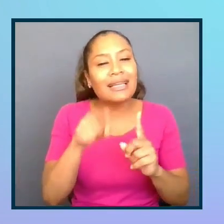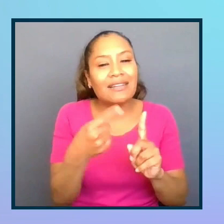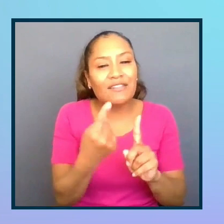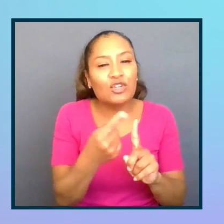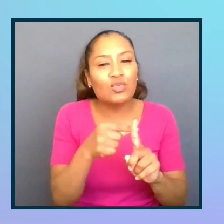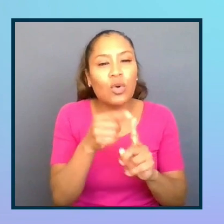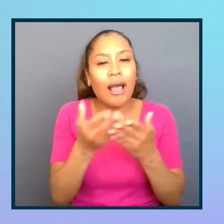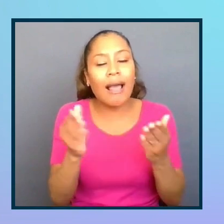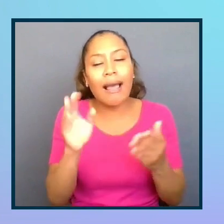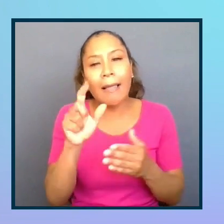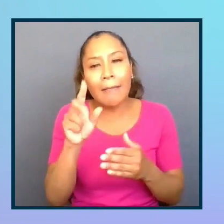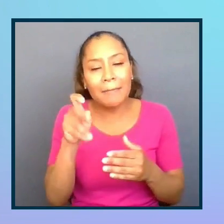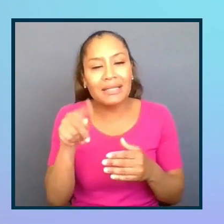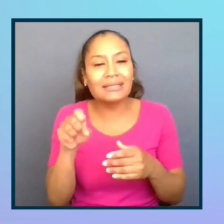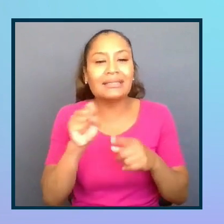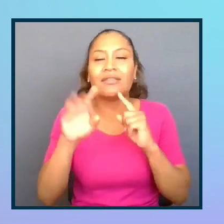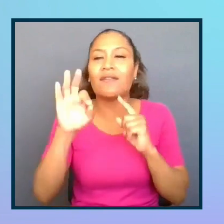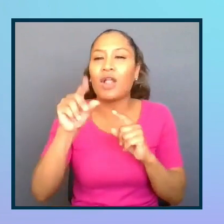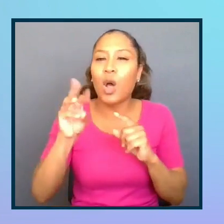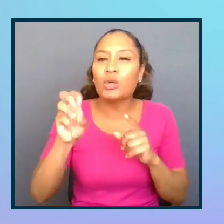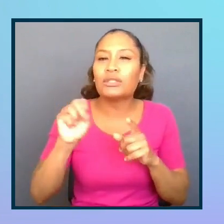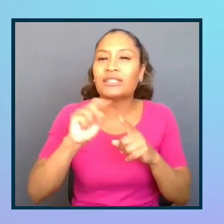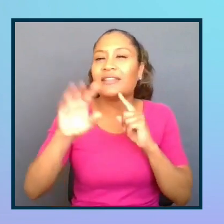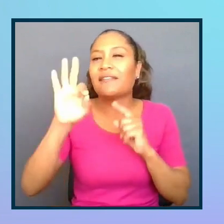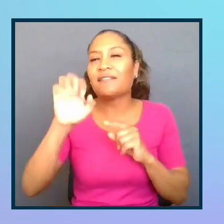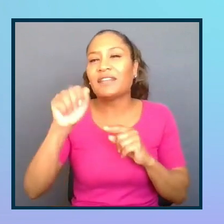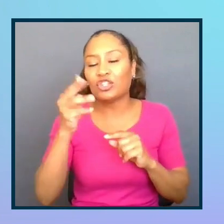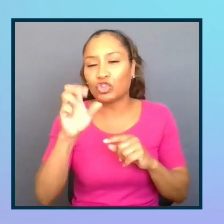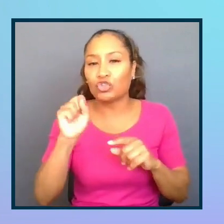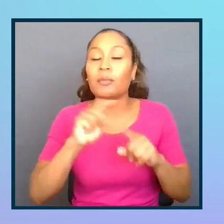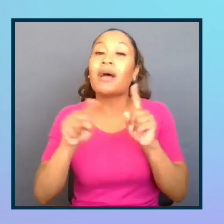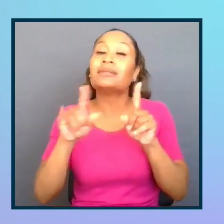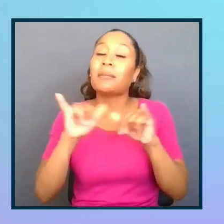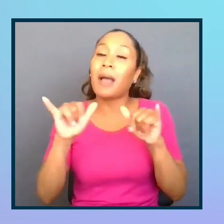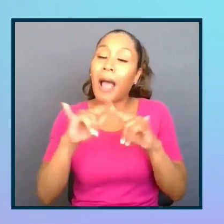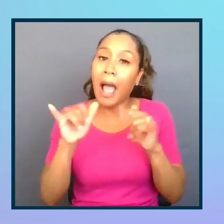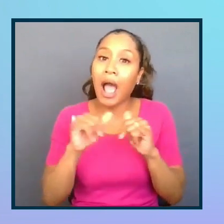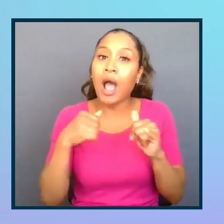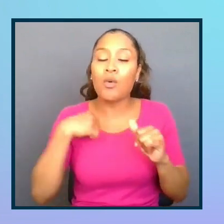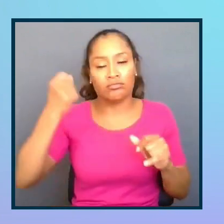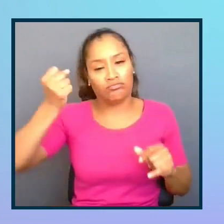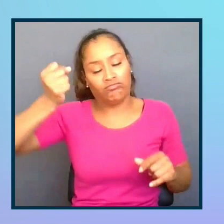but we also take a pragmatic approach as well and look at the design and usability.